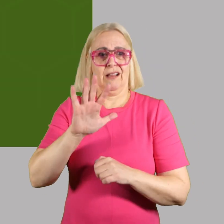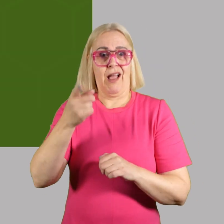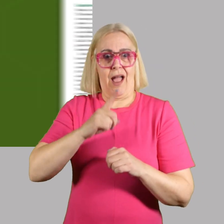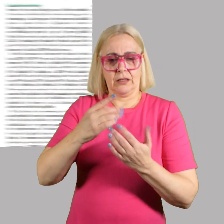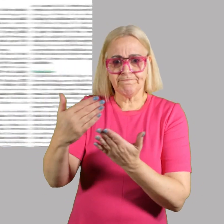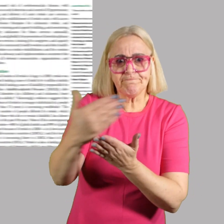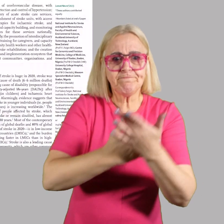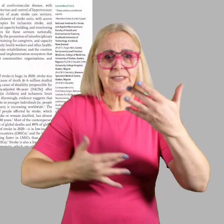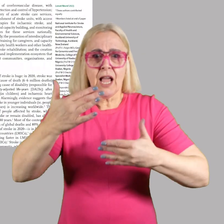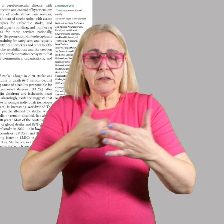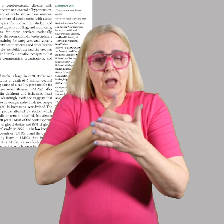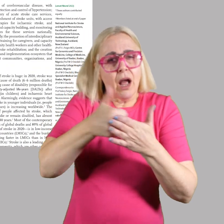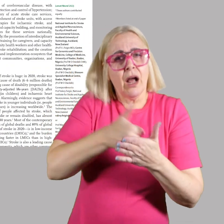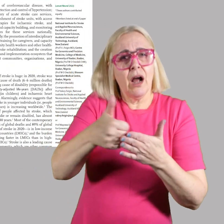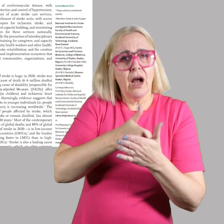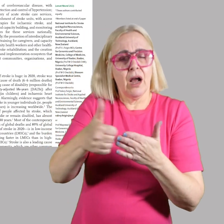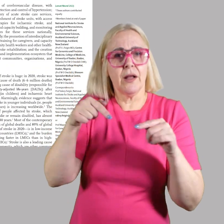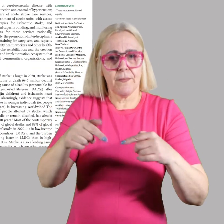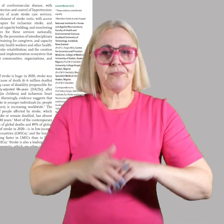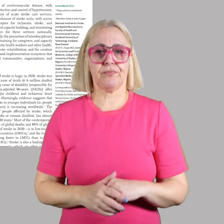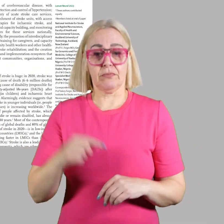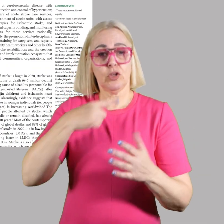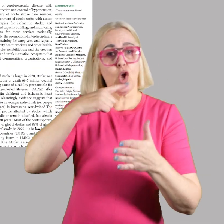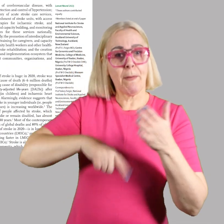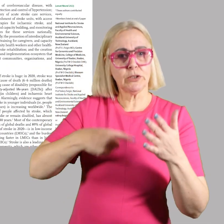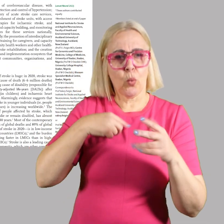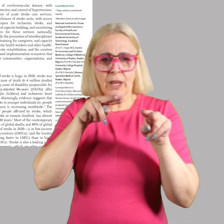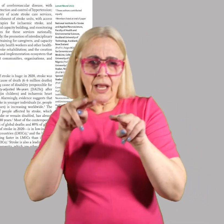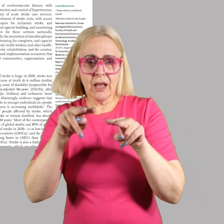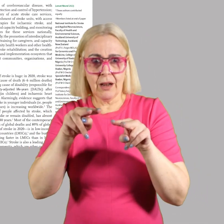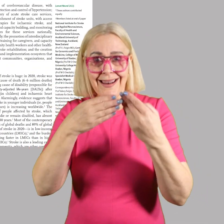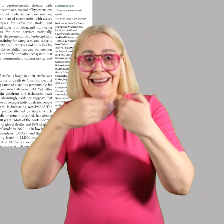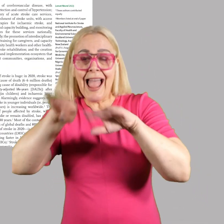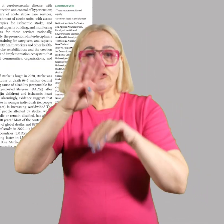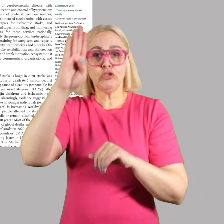In this commission, we examined the state of national stroke surveillance systems, globally,